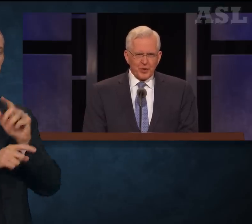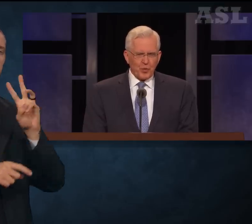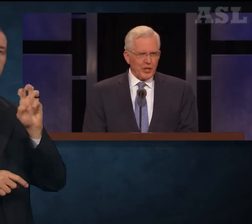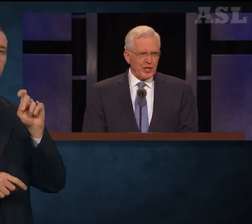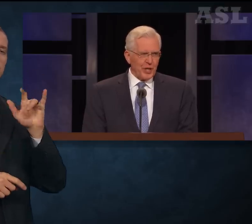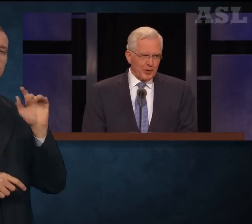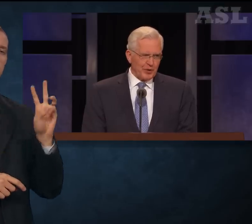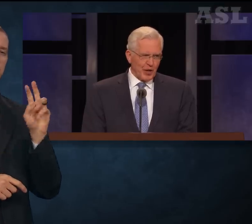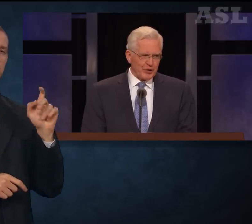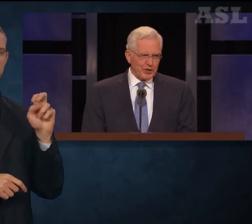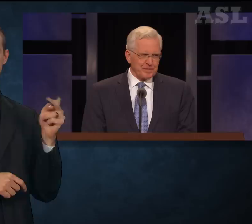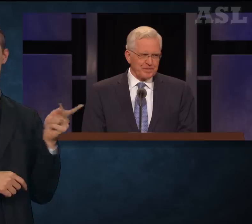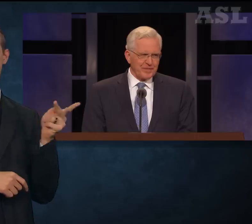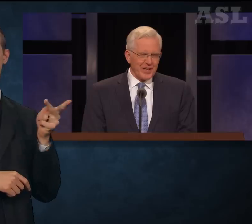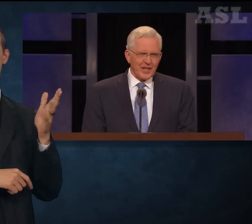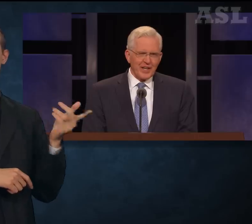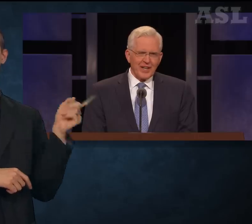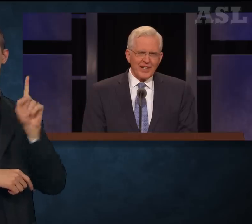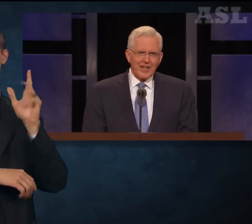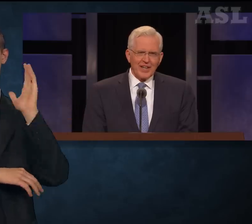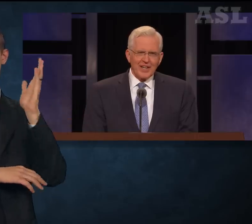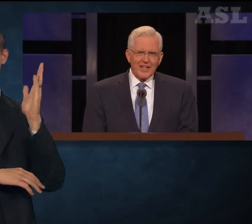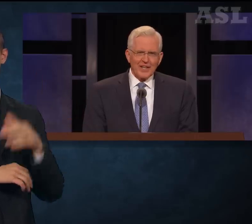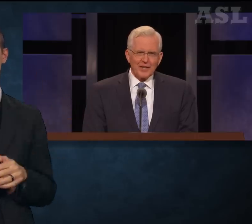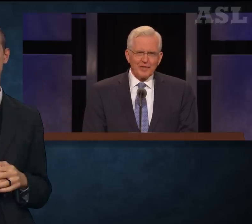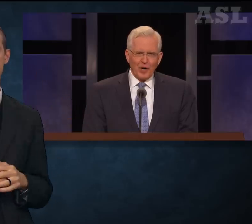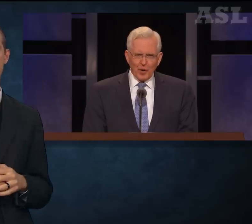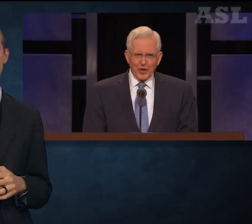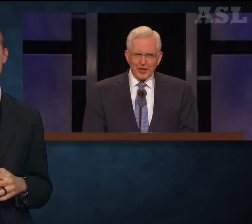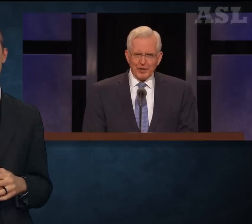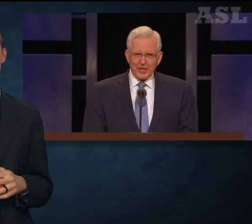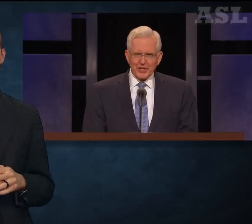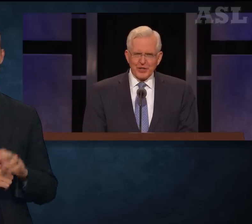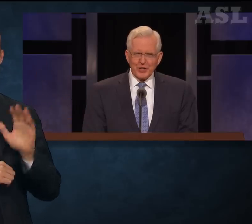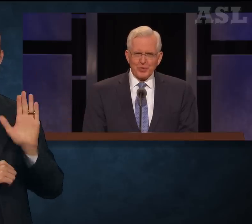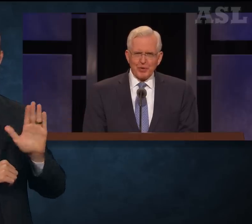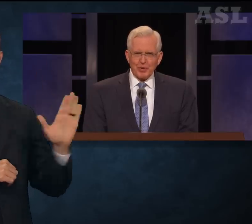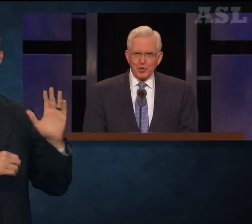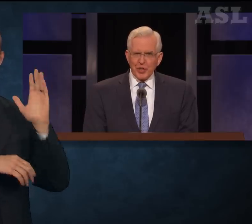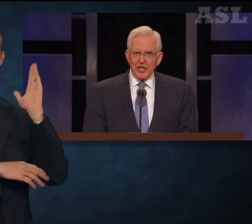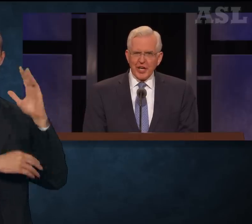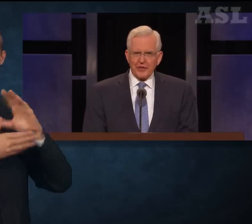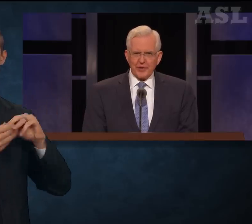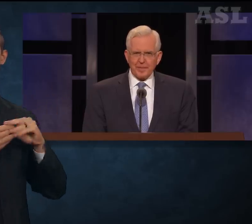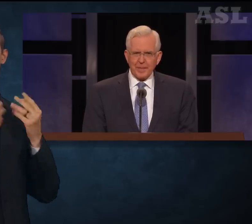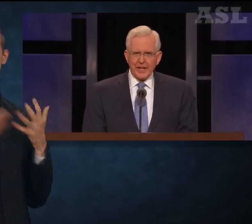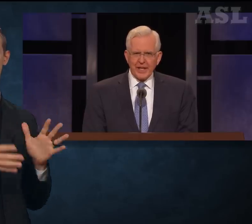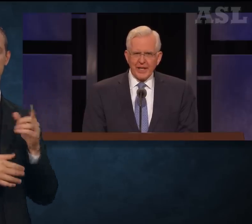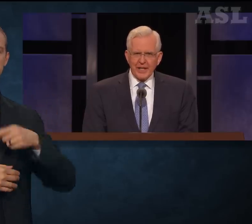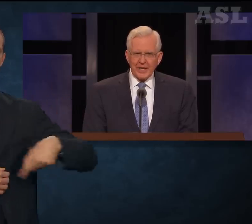HEAR FROM BOTH PRESIDENT RUSSELL M. NELSON